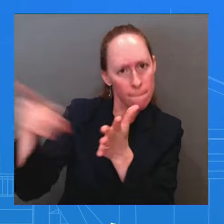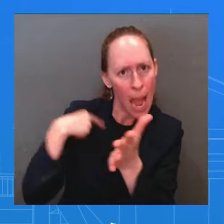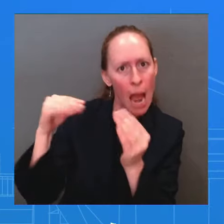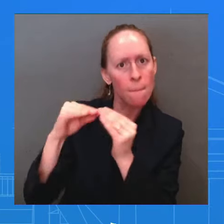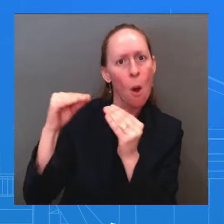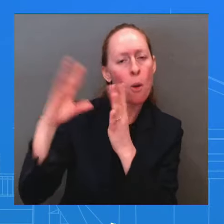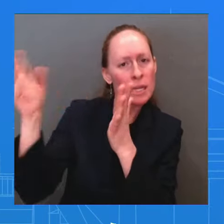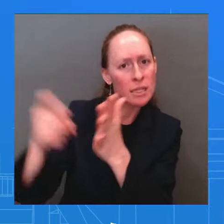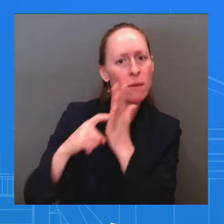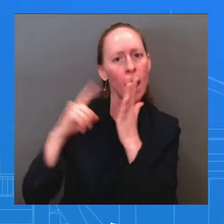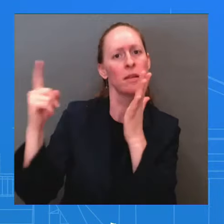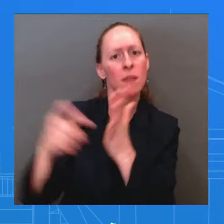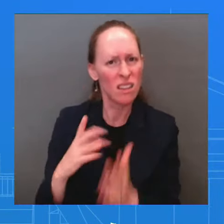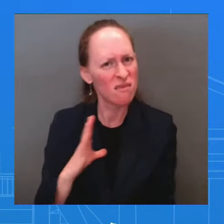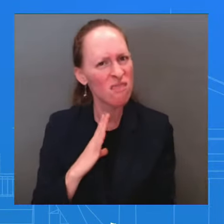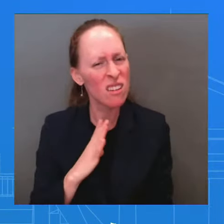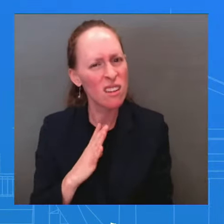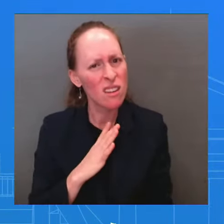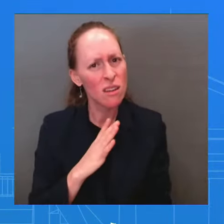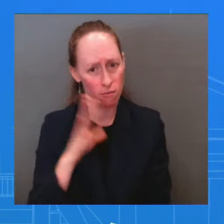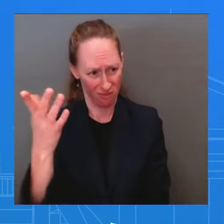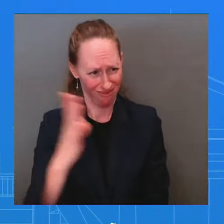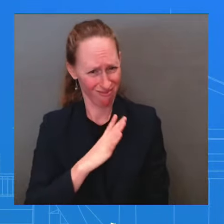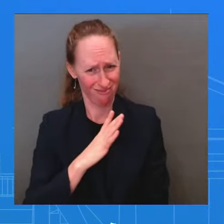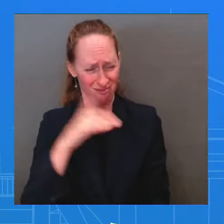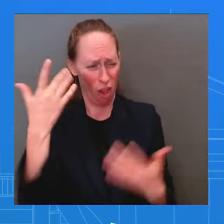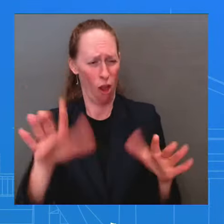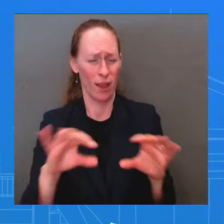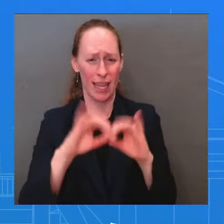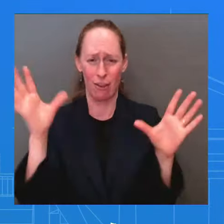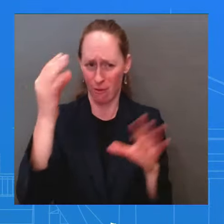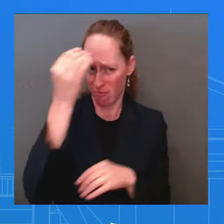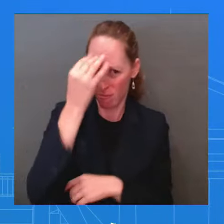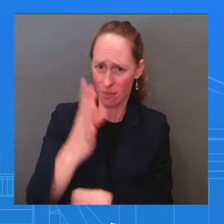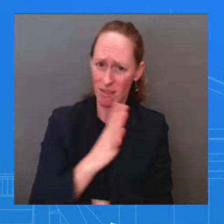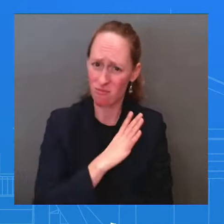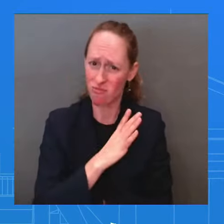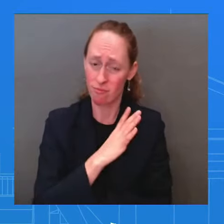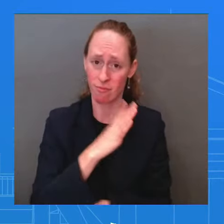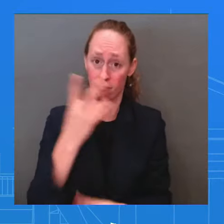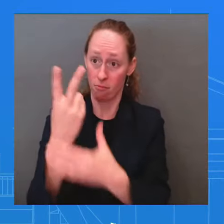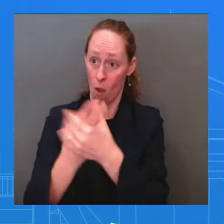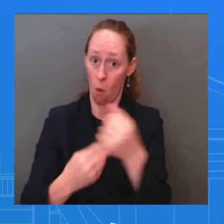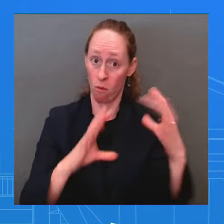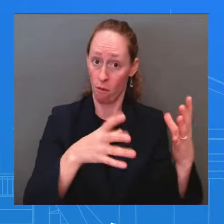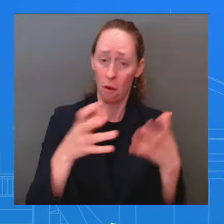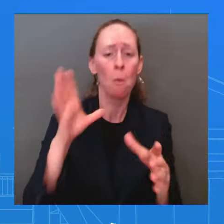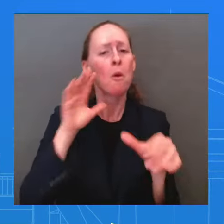from this President: the negotiation -- negotiating parties are continuing to work. That's what is really important here.